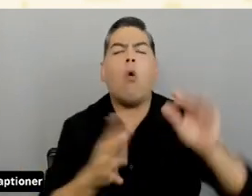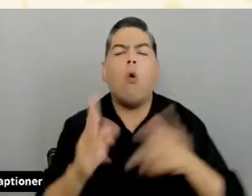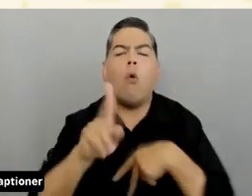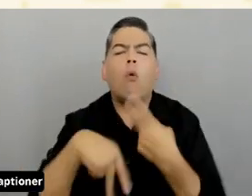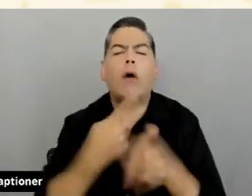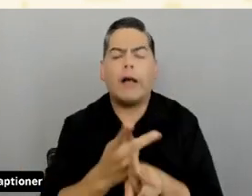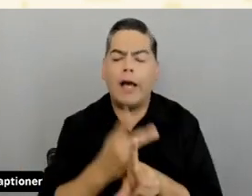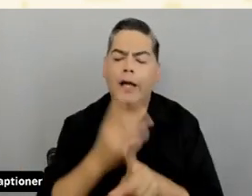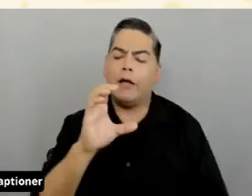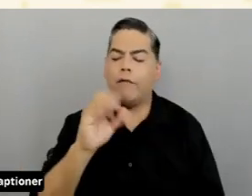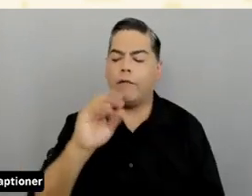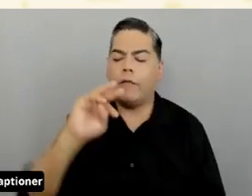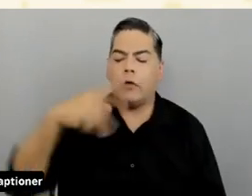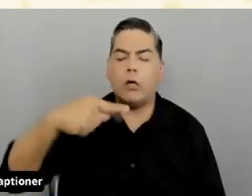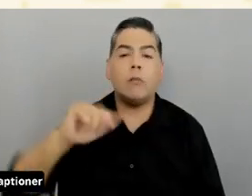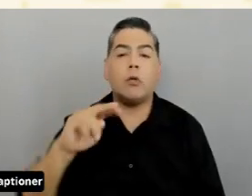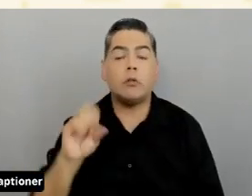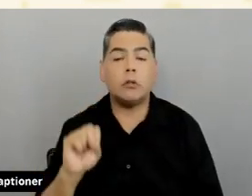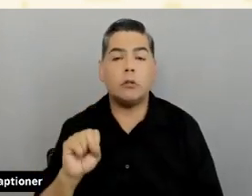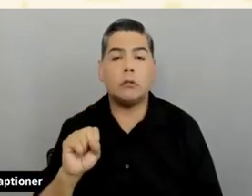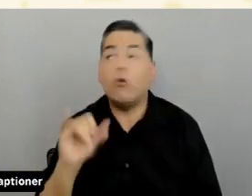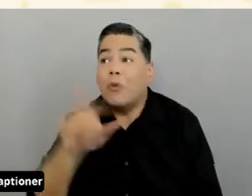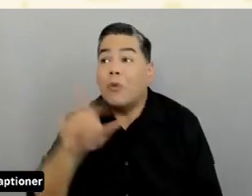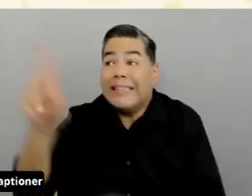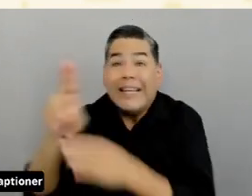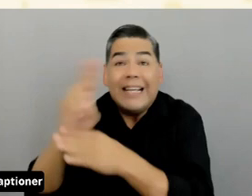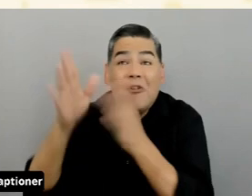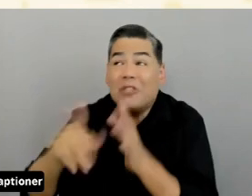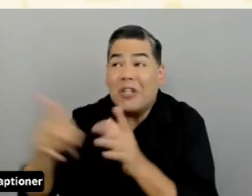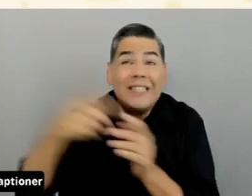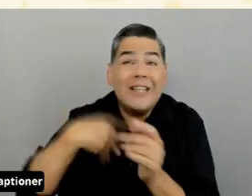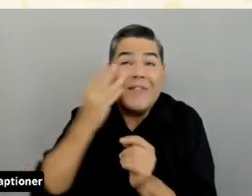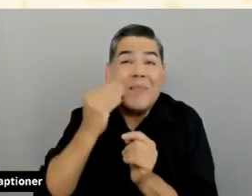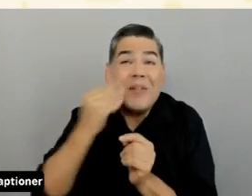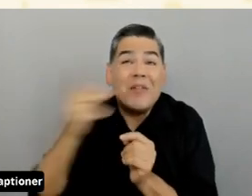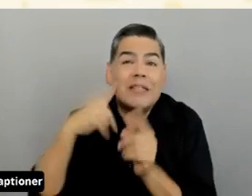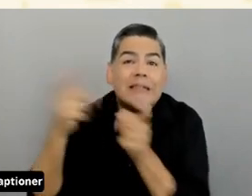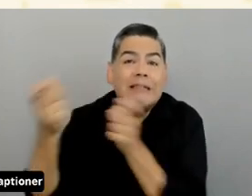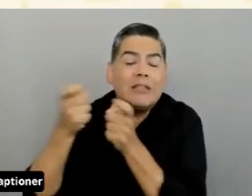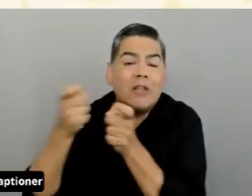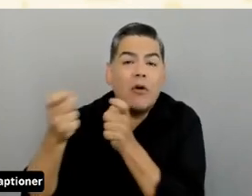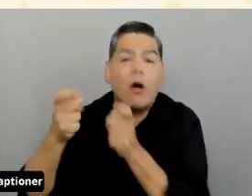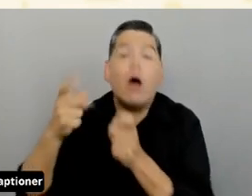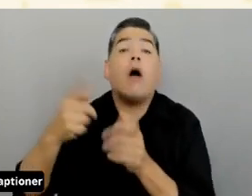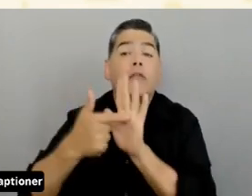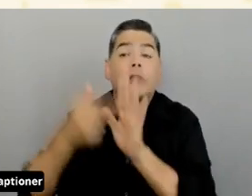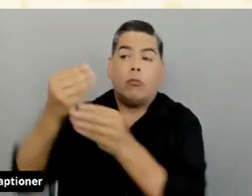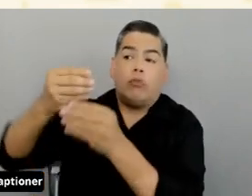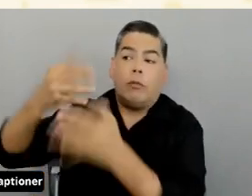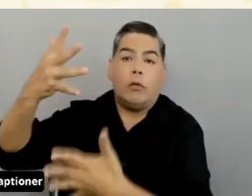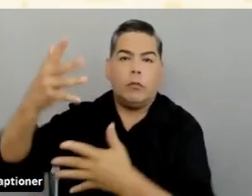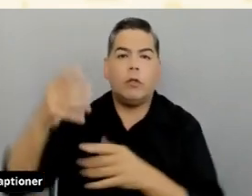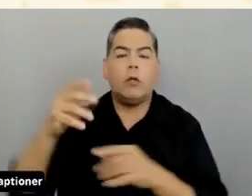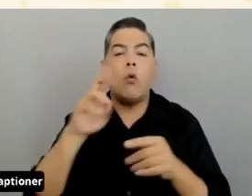Is the user familiar with those controls? For example, drop-down menus, radio groups, checkboxes;